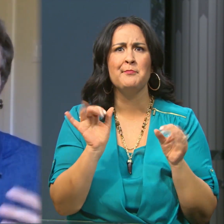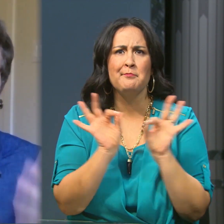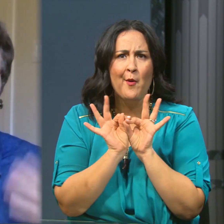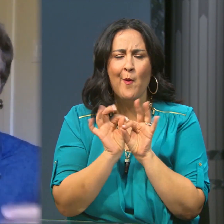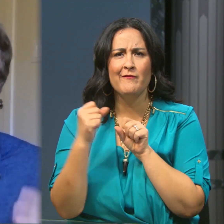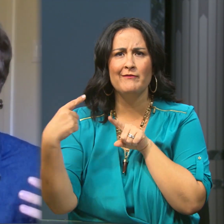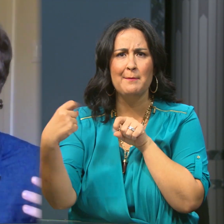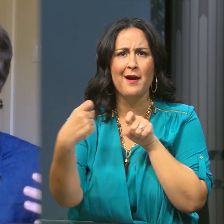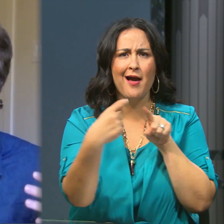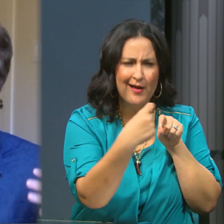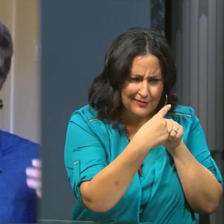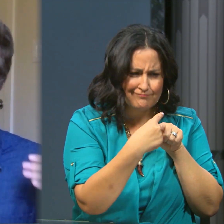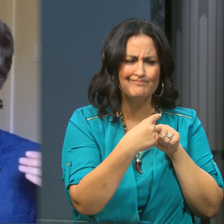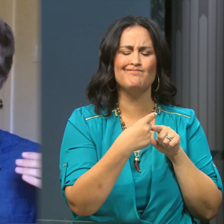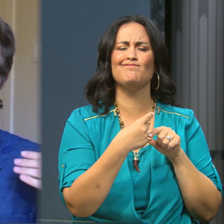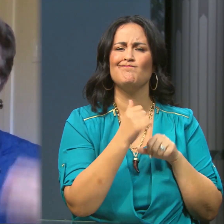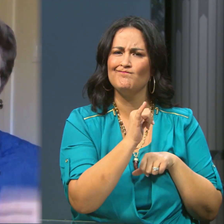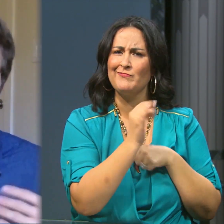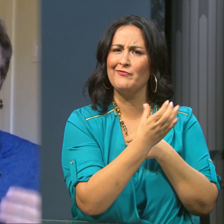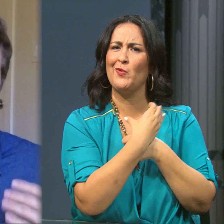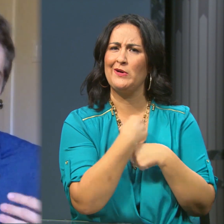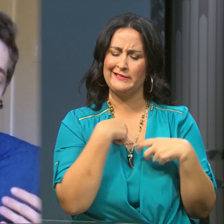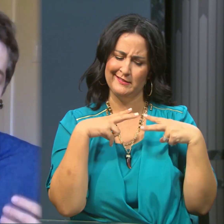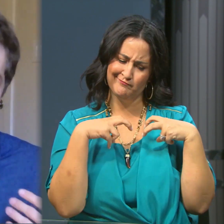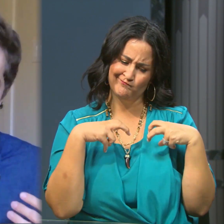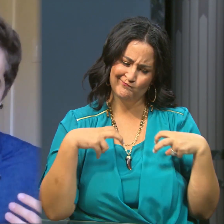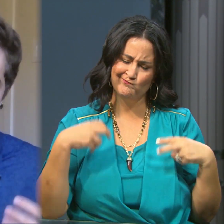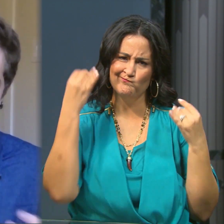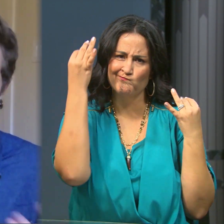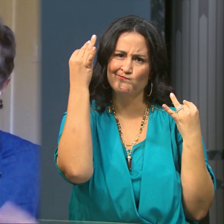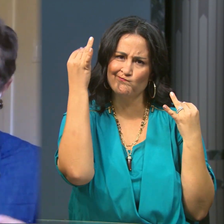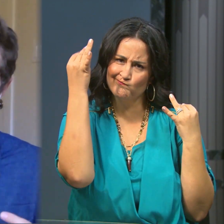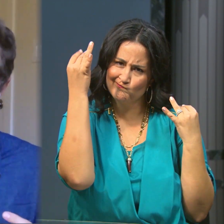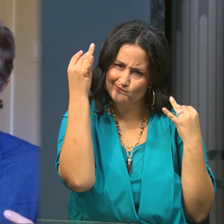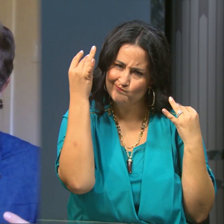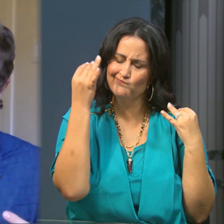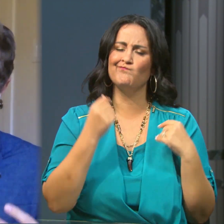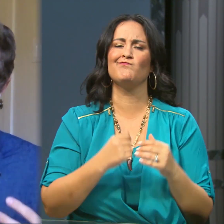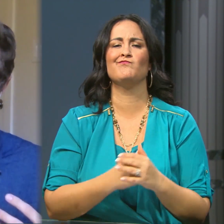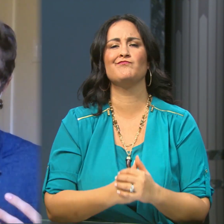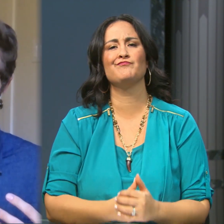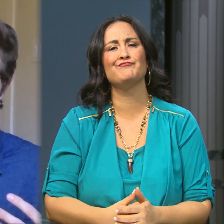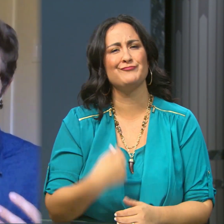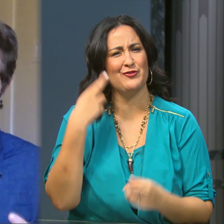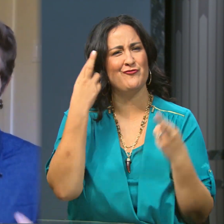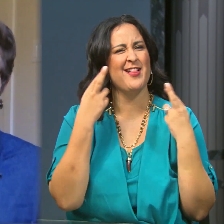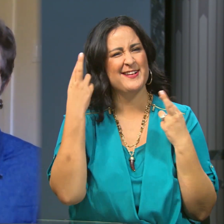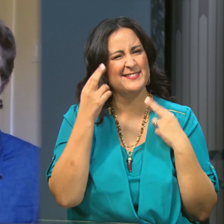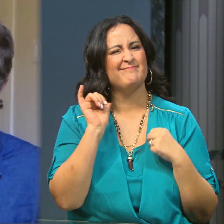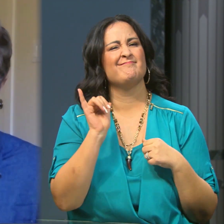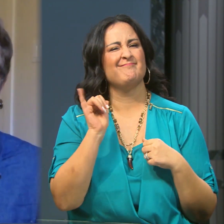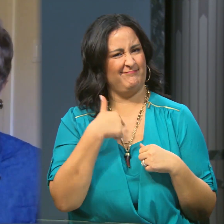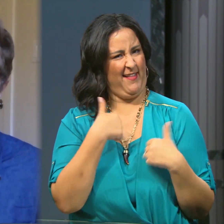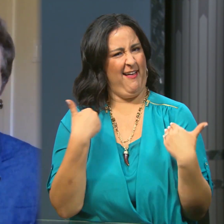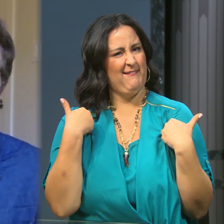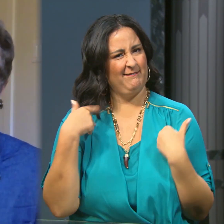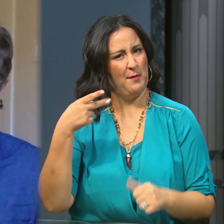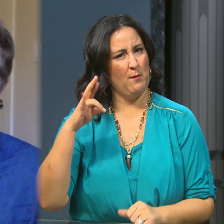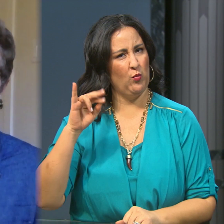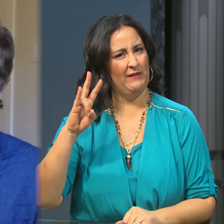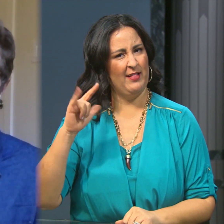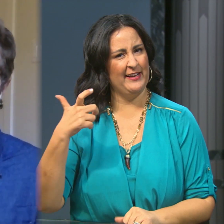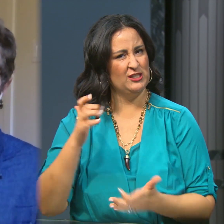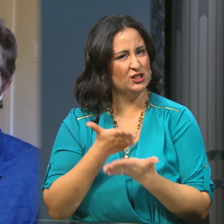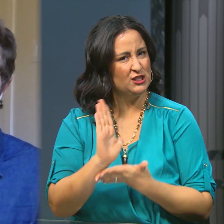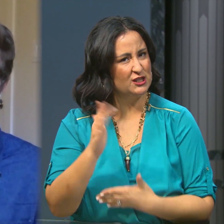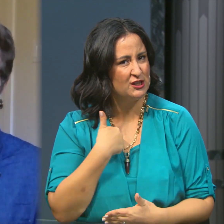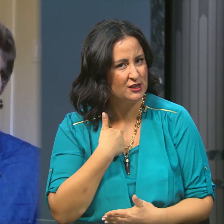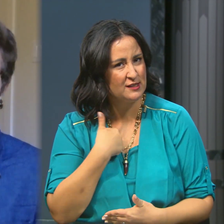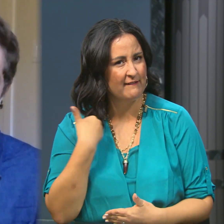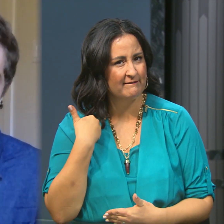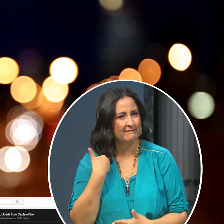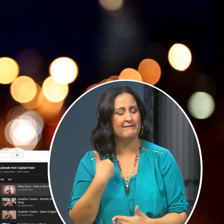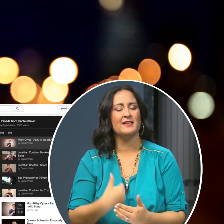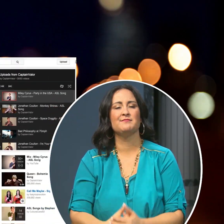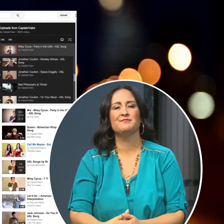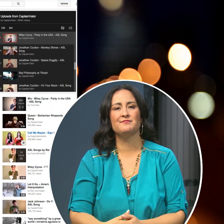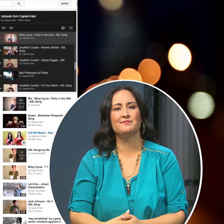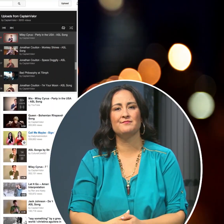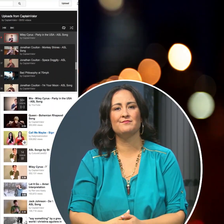caused me to evaluate my own position, look at my aspects of privilege..."